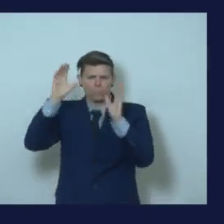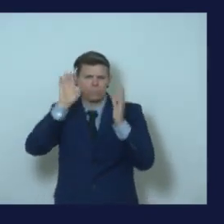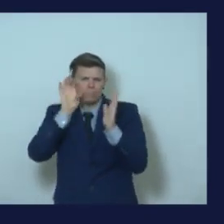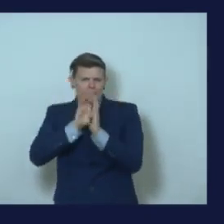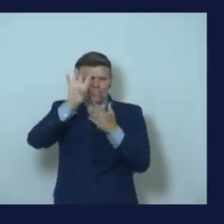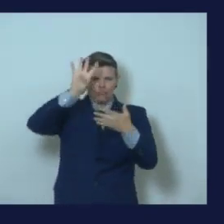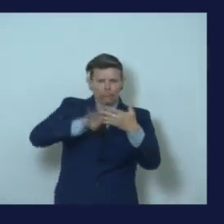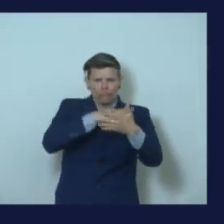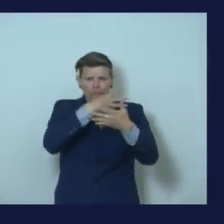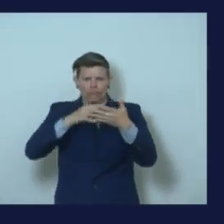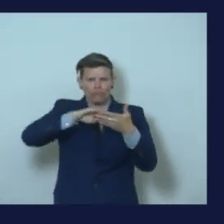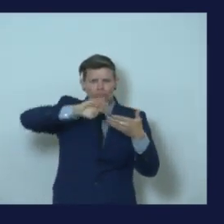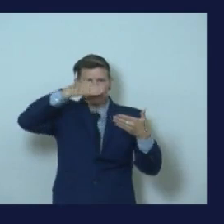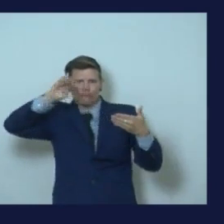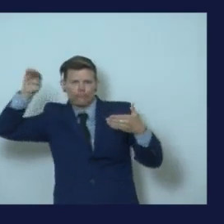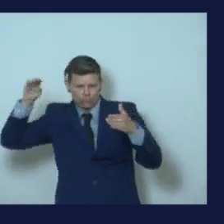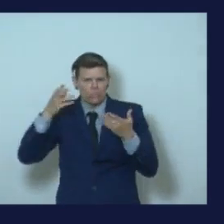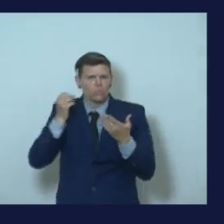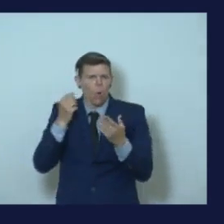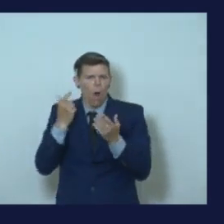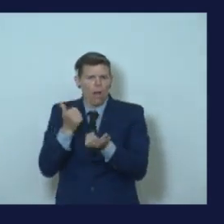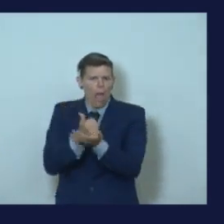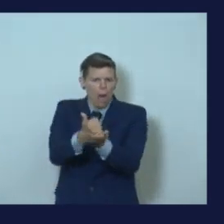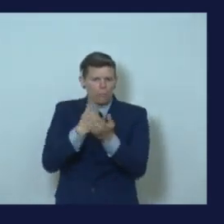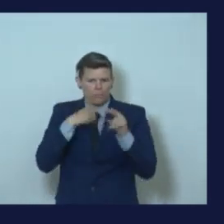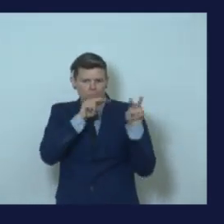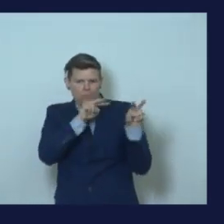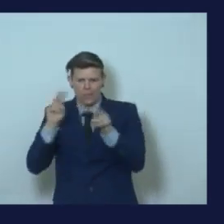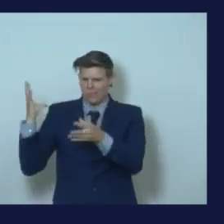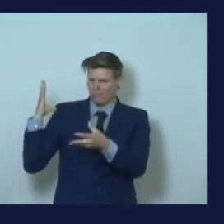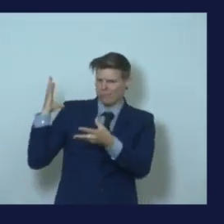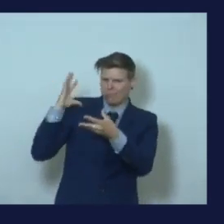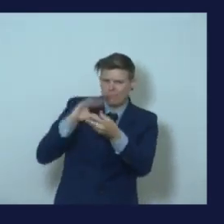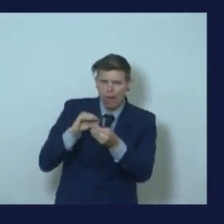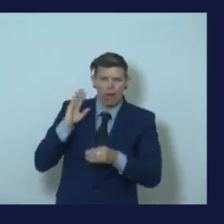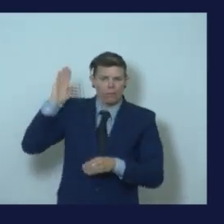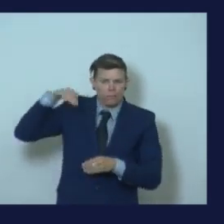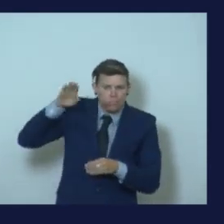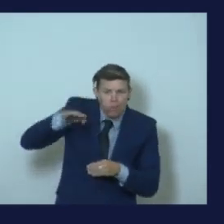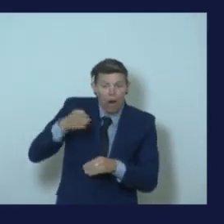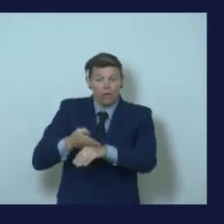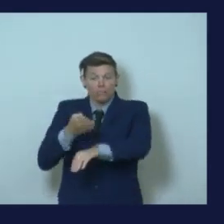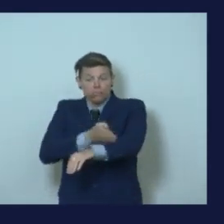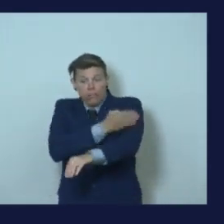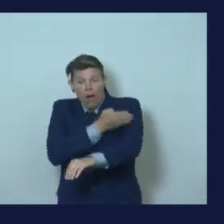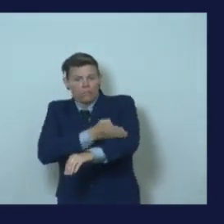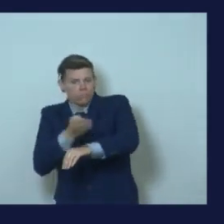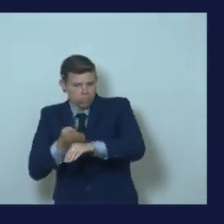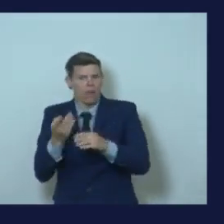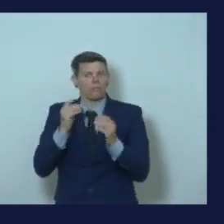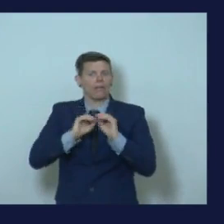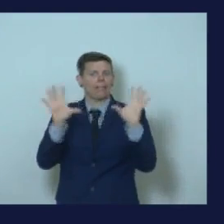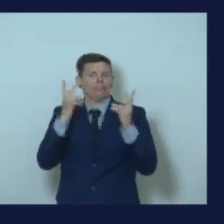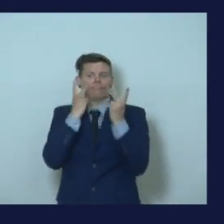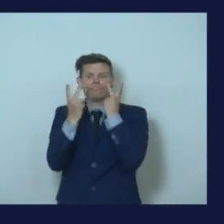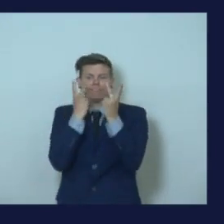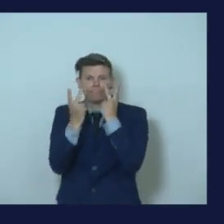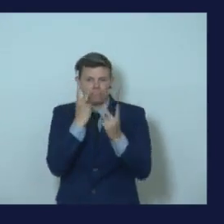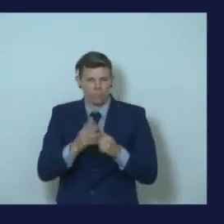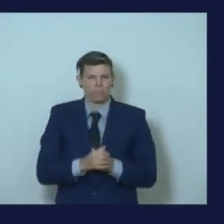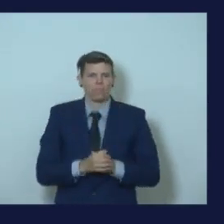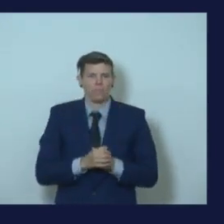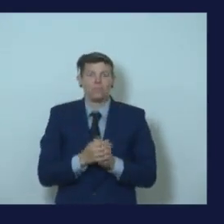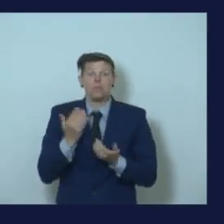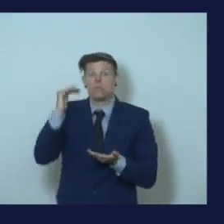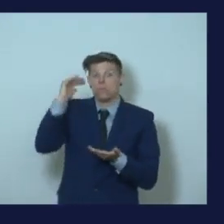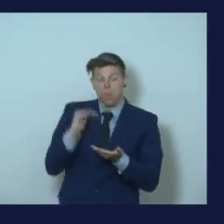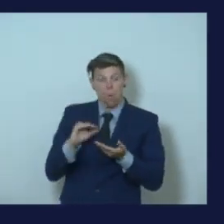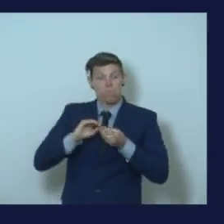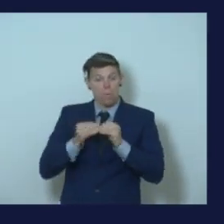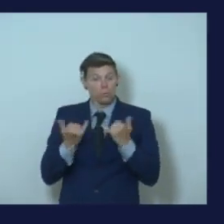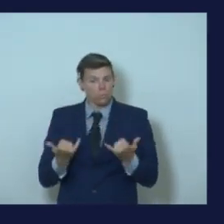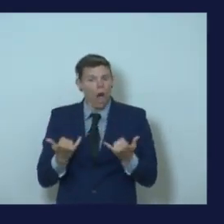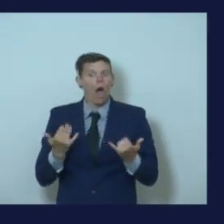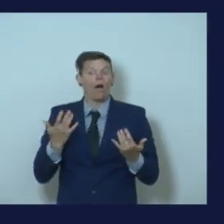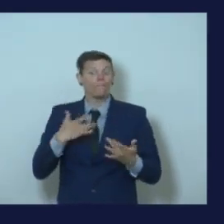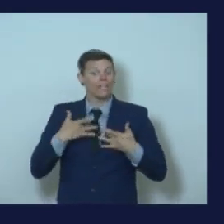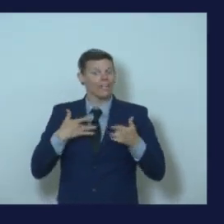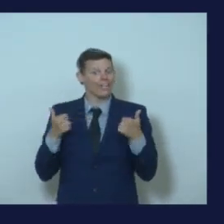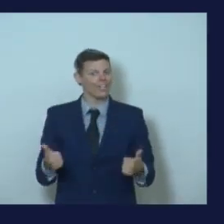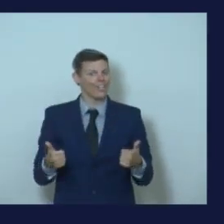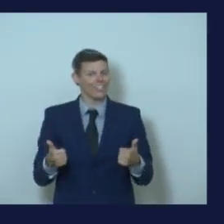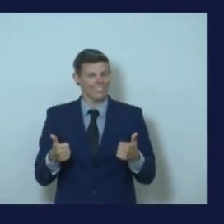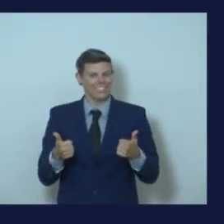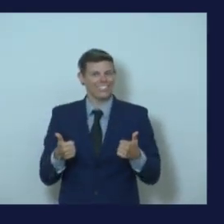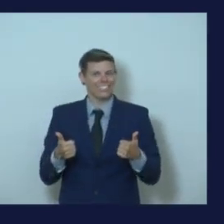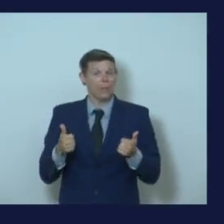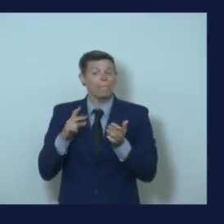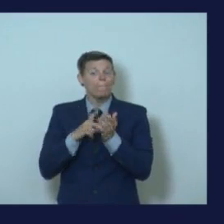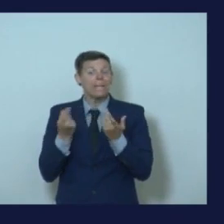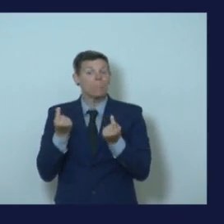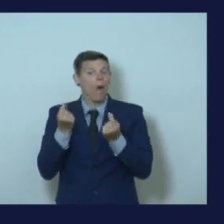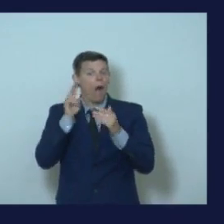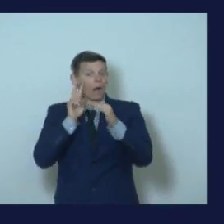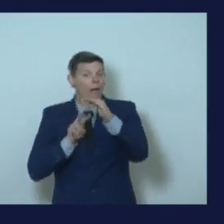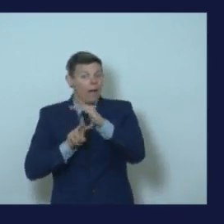THAT WHEN DR. SKATES GRACE TALKS ABOUT MODELING YOU HAVE TO OF MUCH MORE DATA OVER A MUCH LONGER PERIOD OF TIME TO UNDERSTAND WHAT IT REALLY MEANS AND HAVING A LOWER CASES TODAY